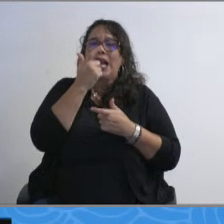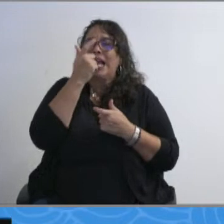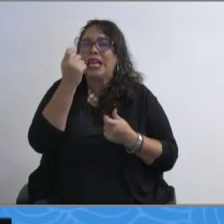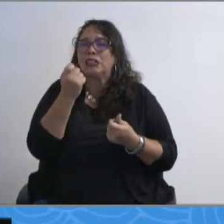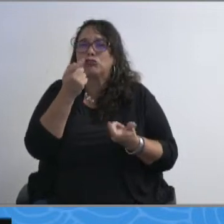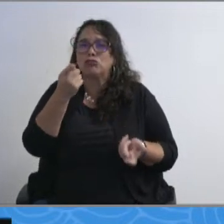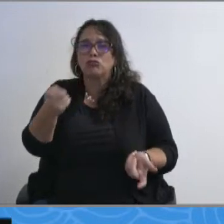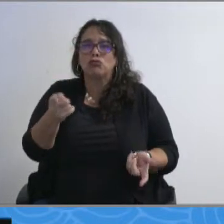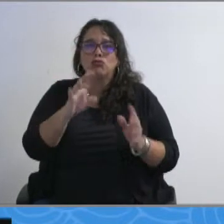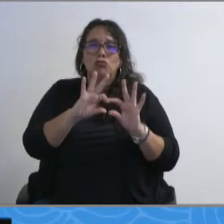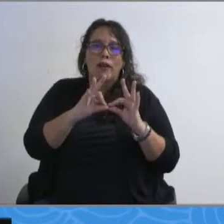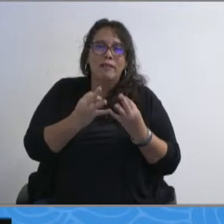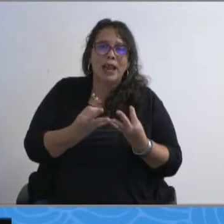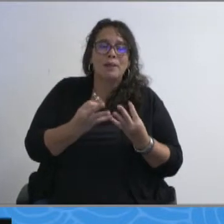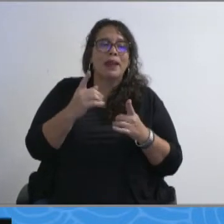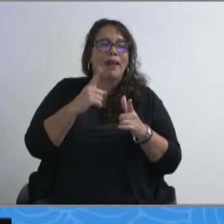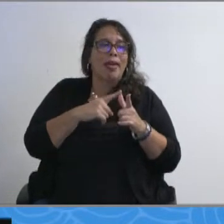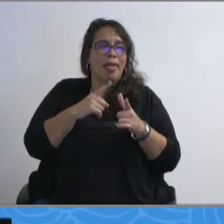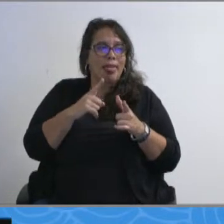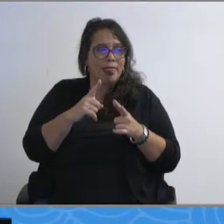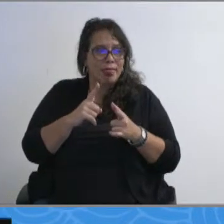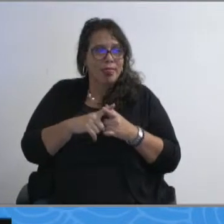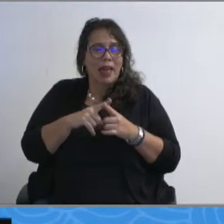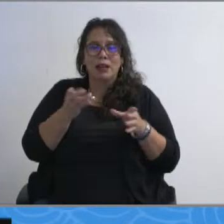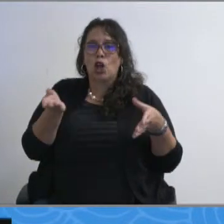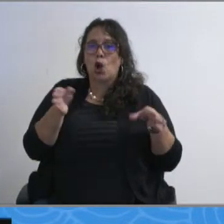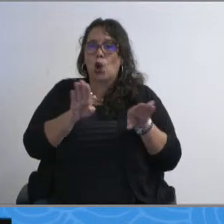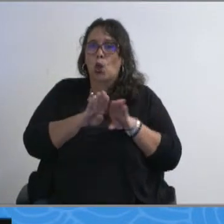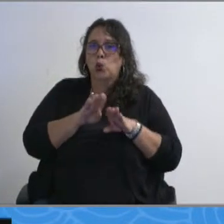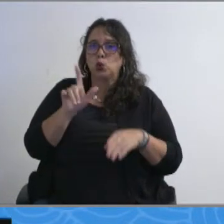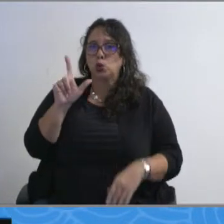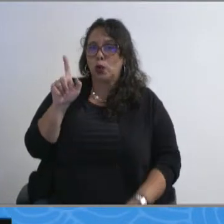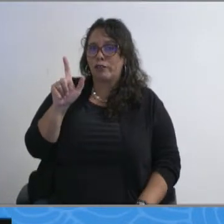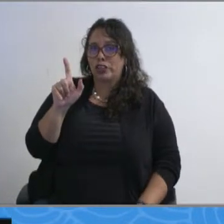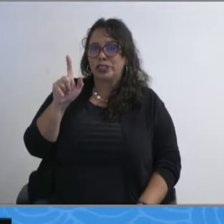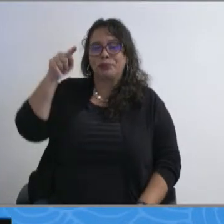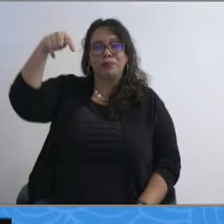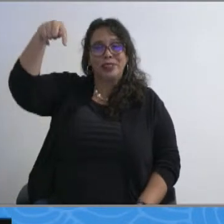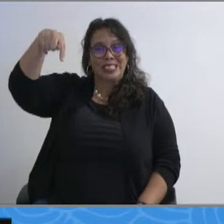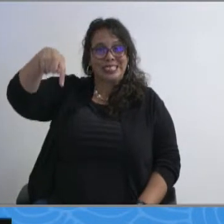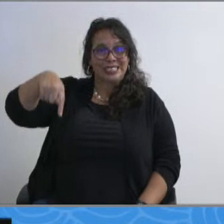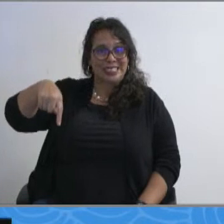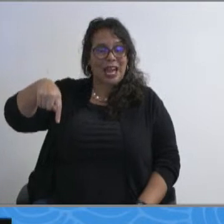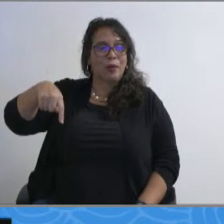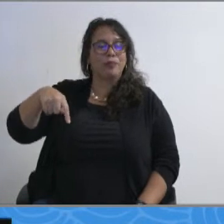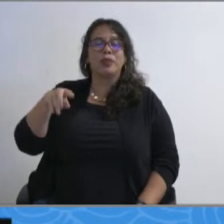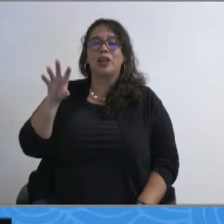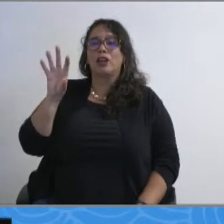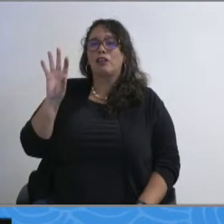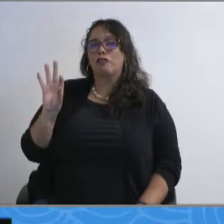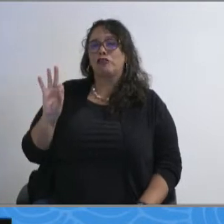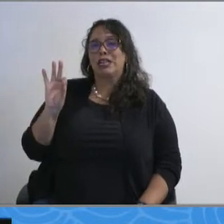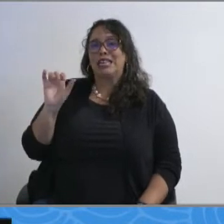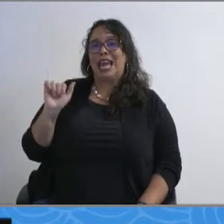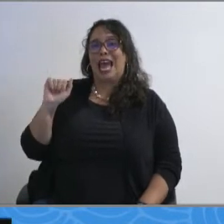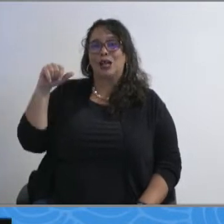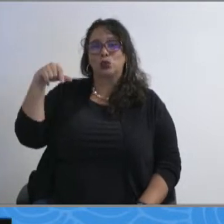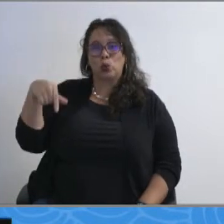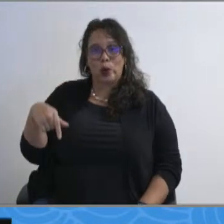fill out that application. In Canvas, if you keep going further here, here's that frequently asked questions document, which you can get to again.